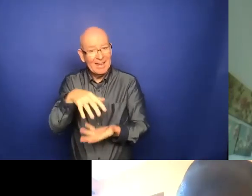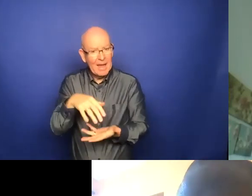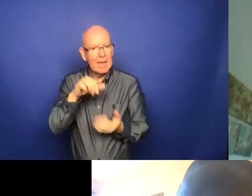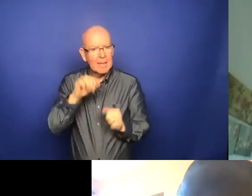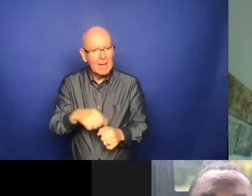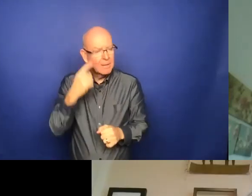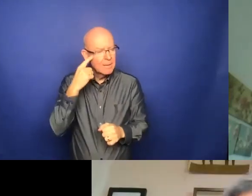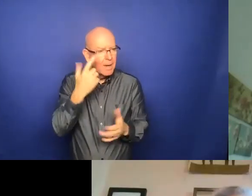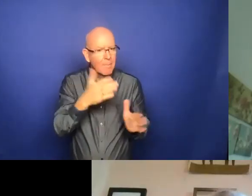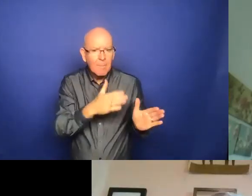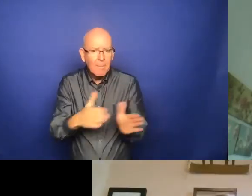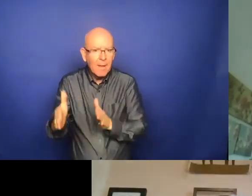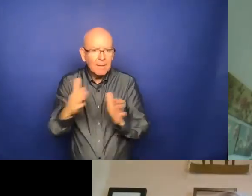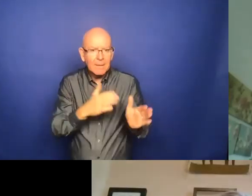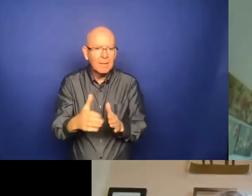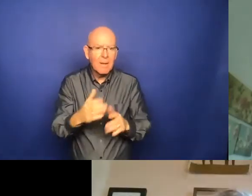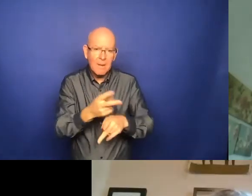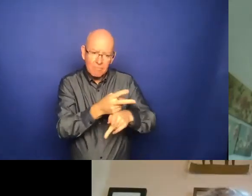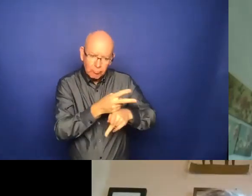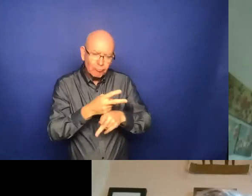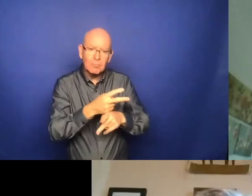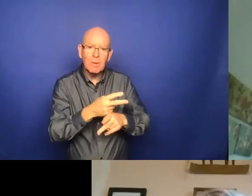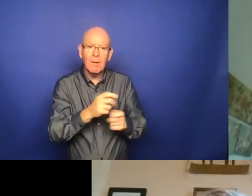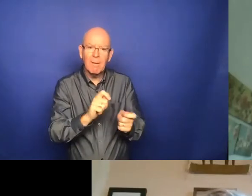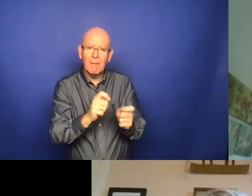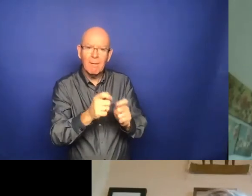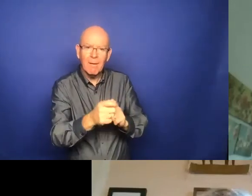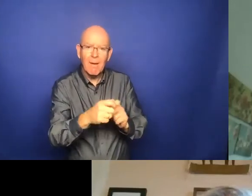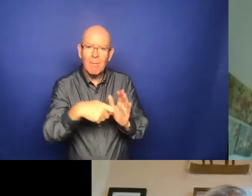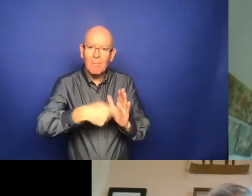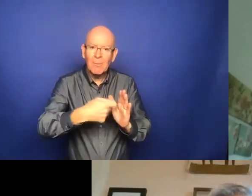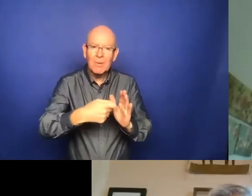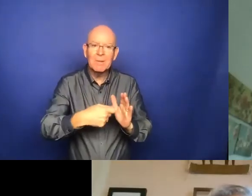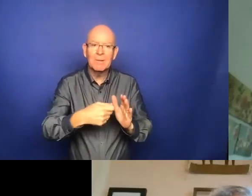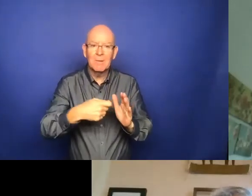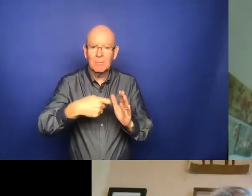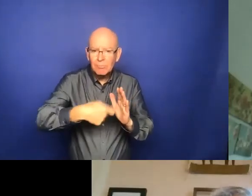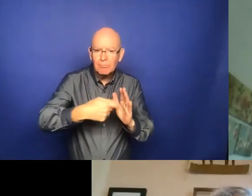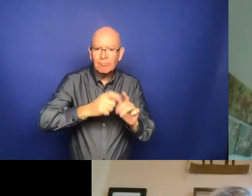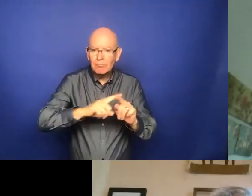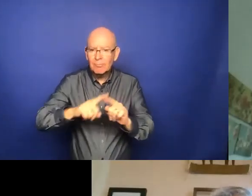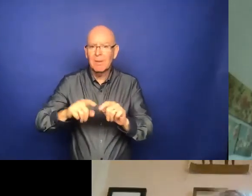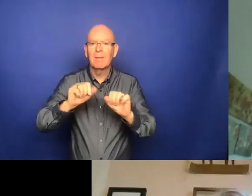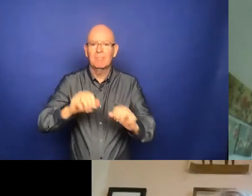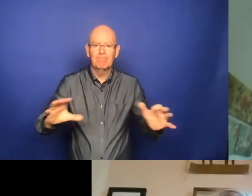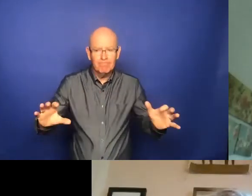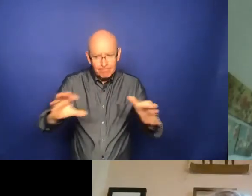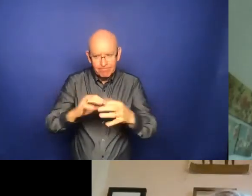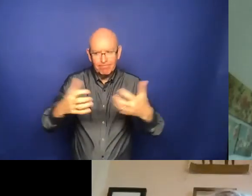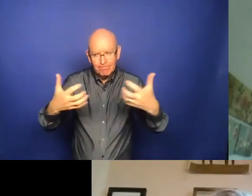. Thank you very much. Thank you Anderson. Thank you very much. Jennifer